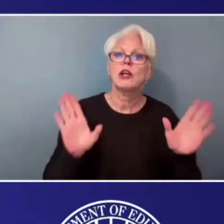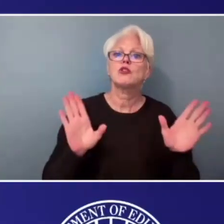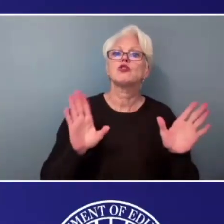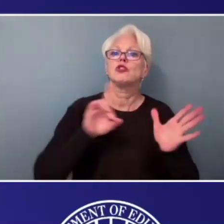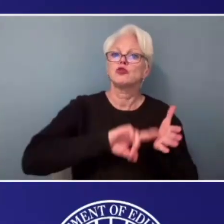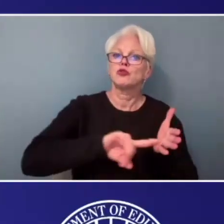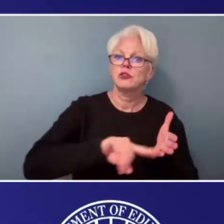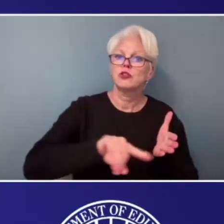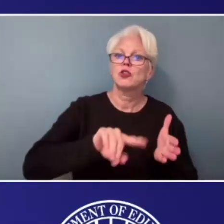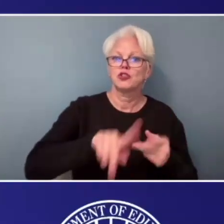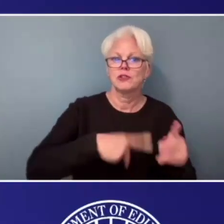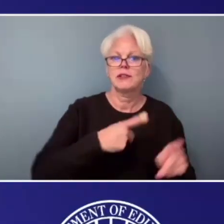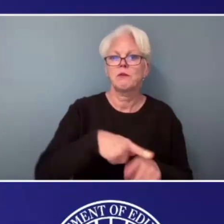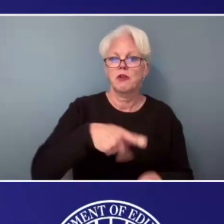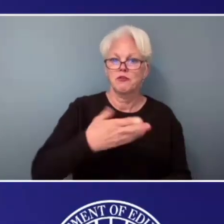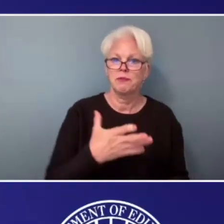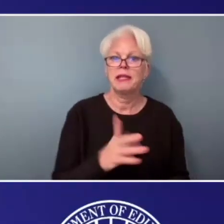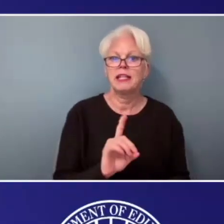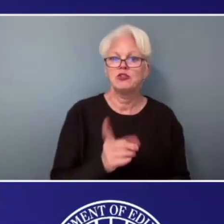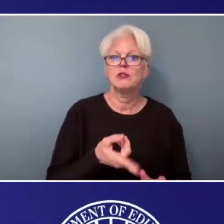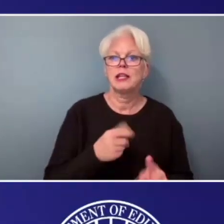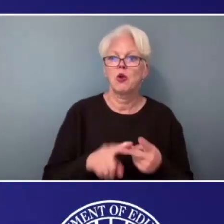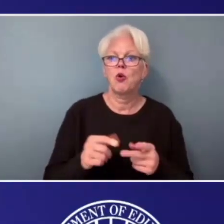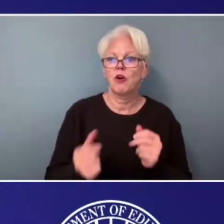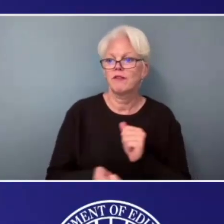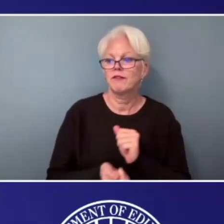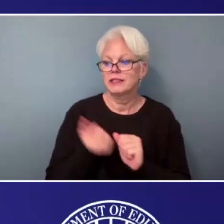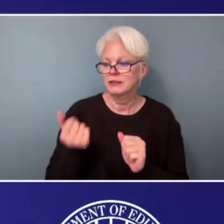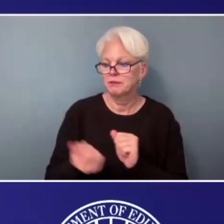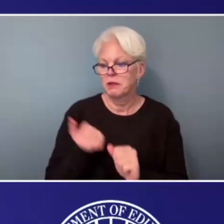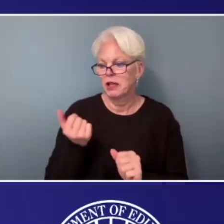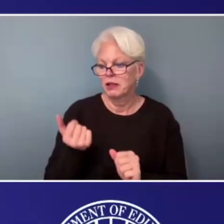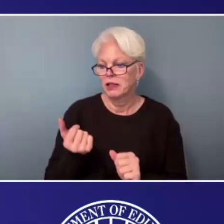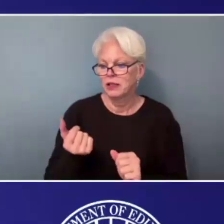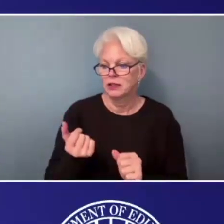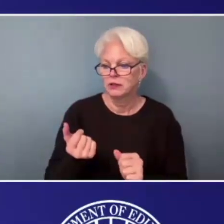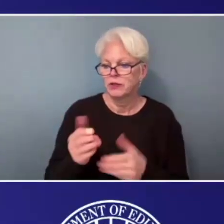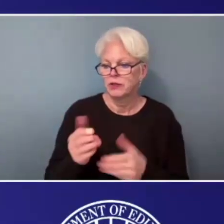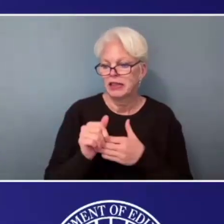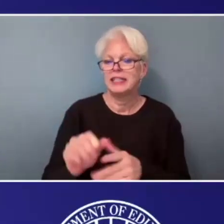degree or it's mainly -- leads to like a profession.